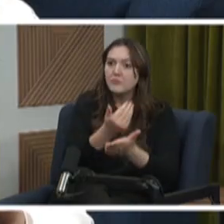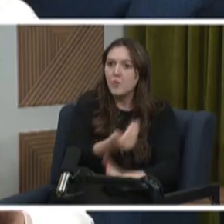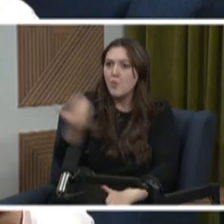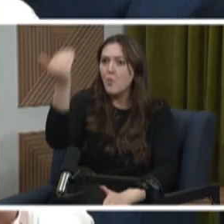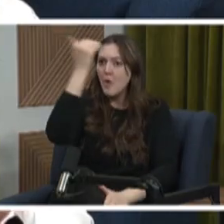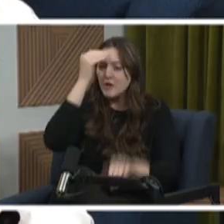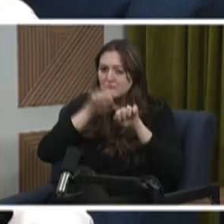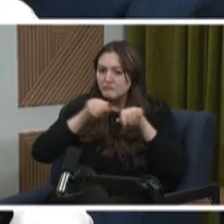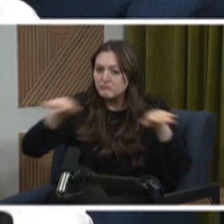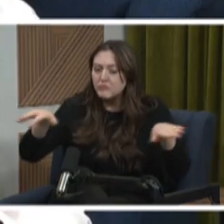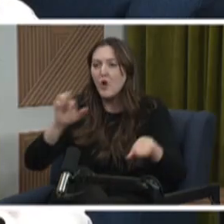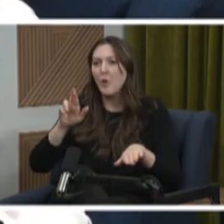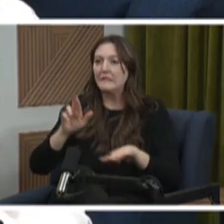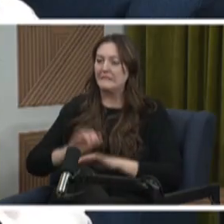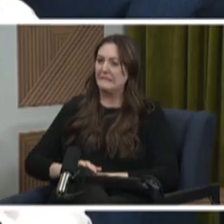Or can it do more harm than good?